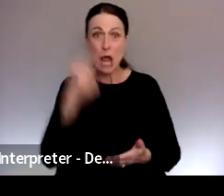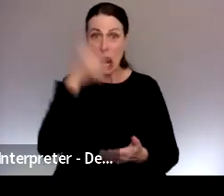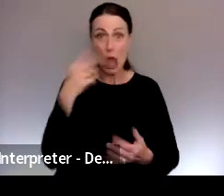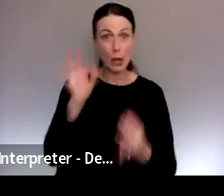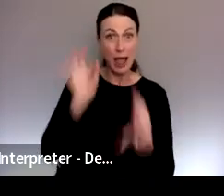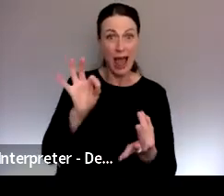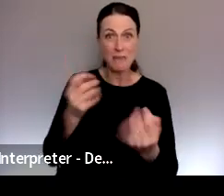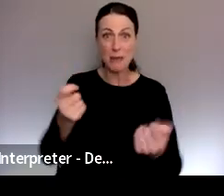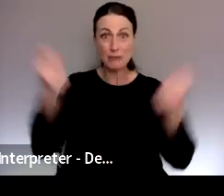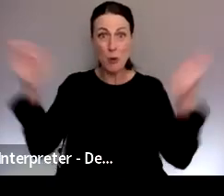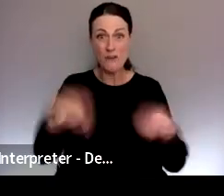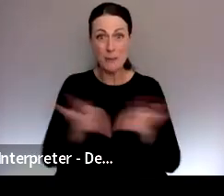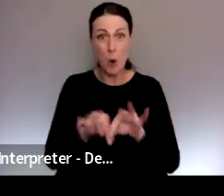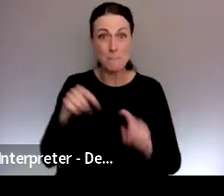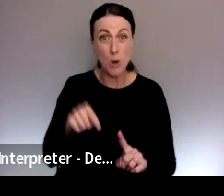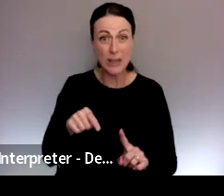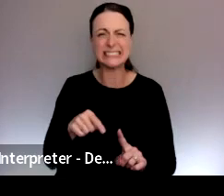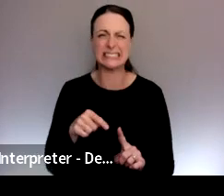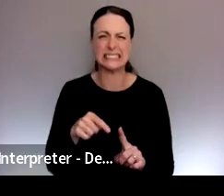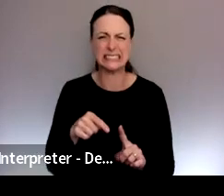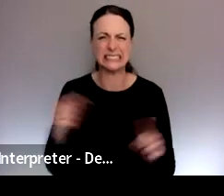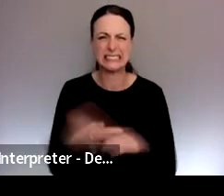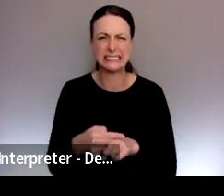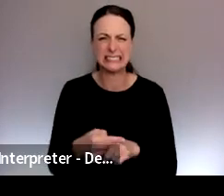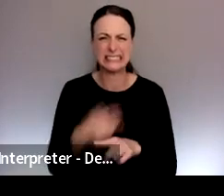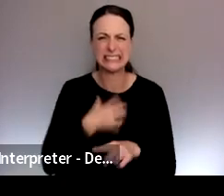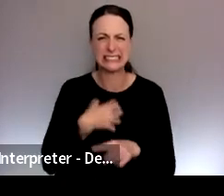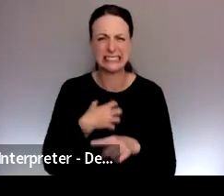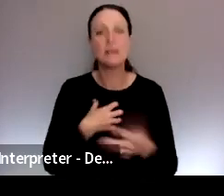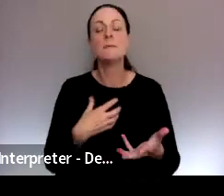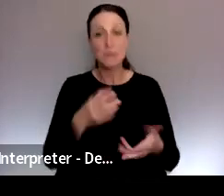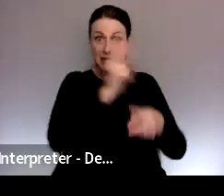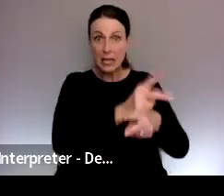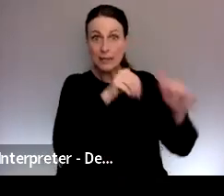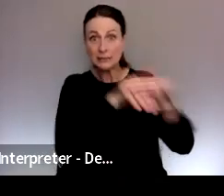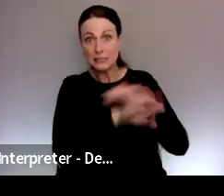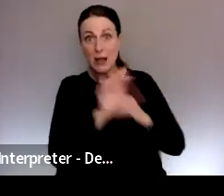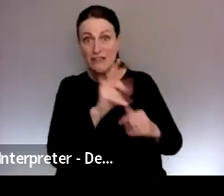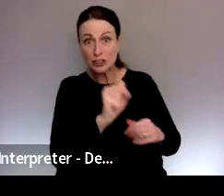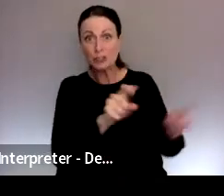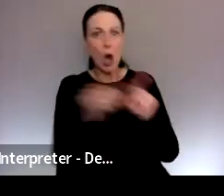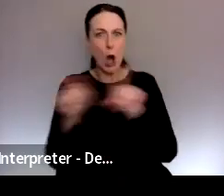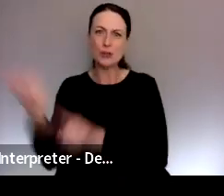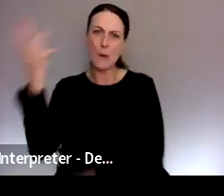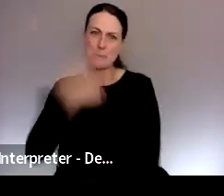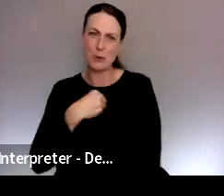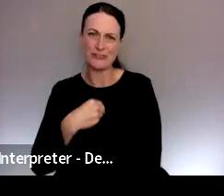look a certain way. But there are easy ways to keep accessibility features and create beautiful designs,